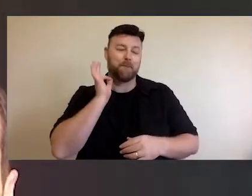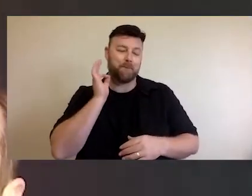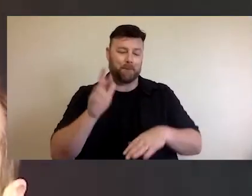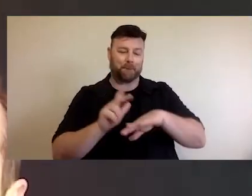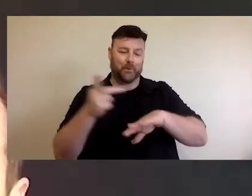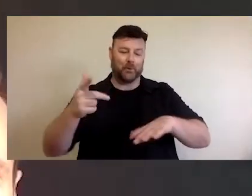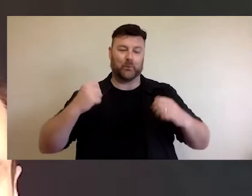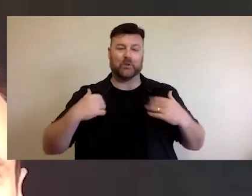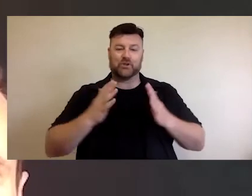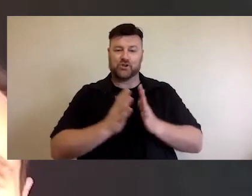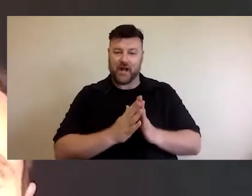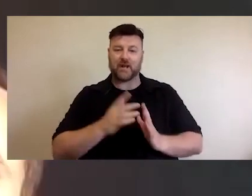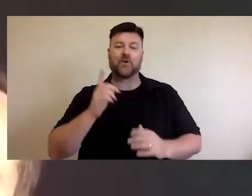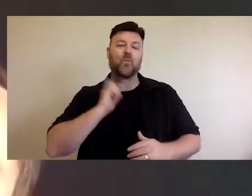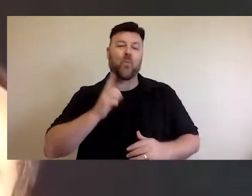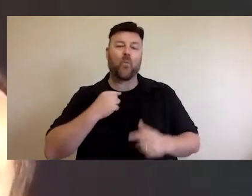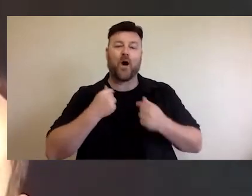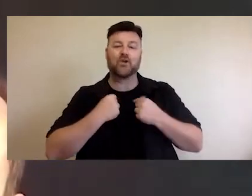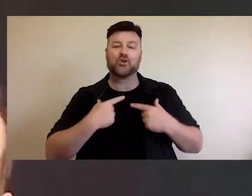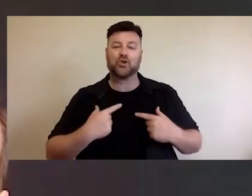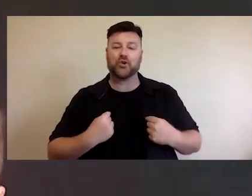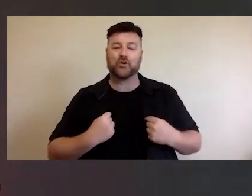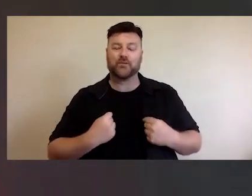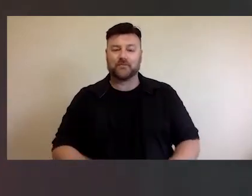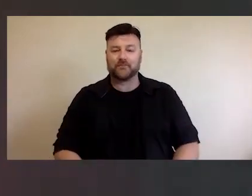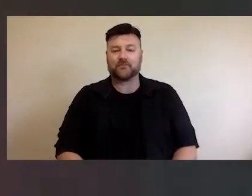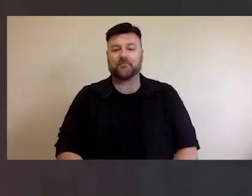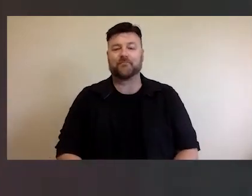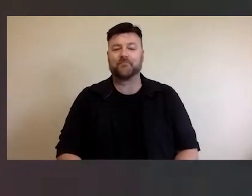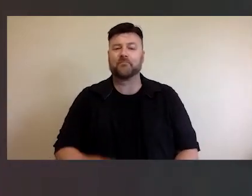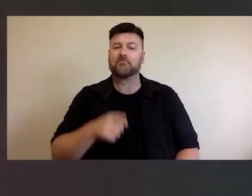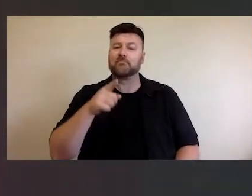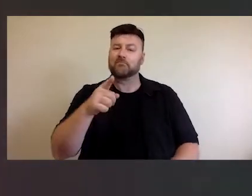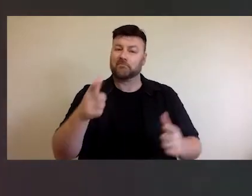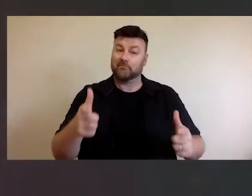black background. George is the managing director, founder and chief